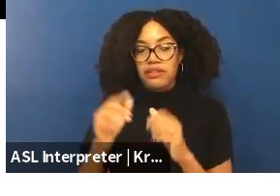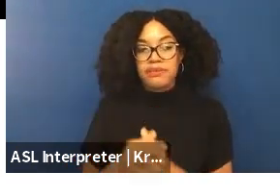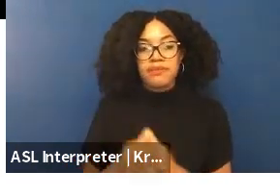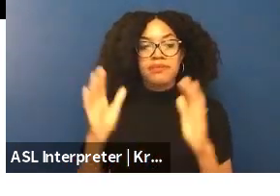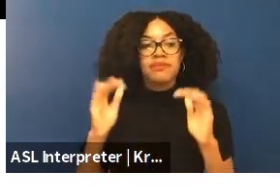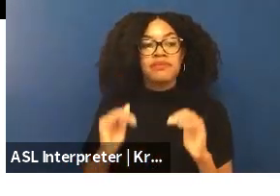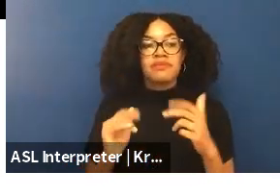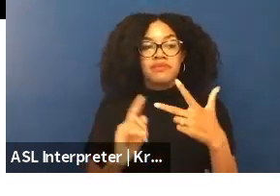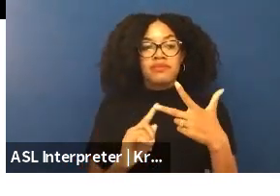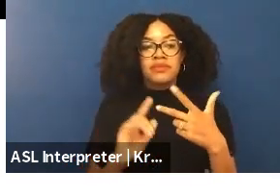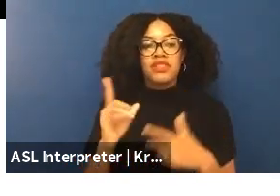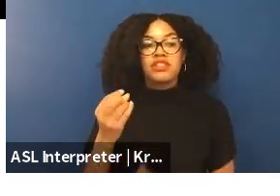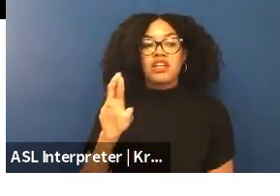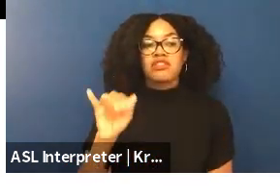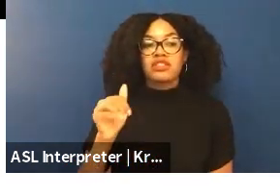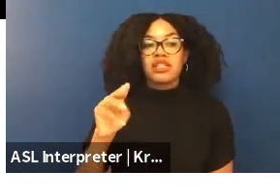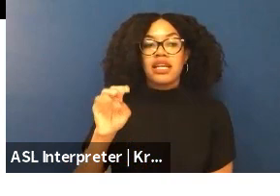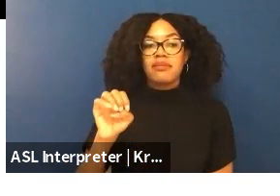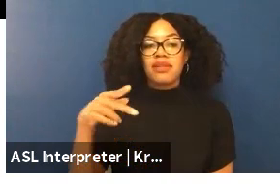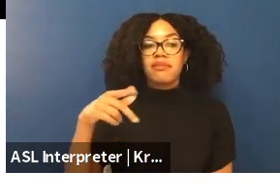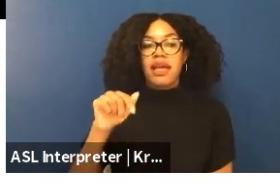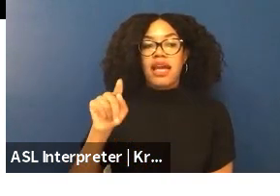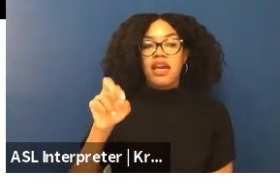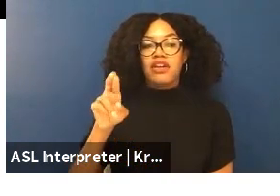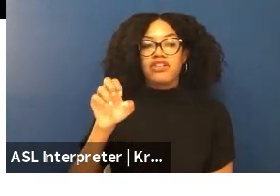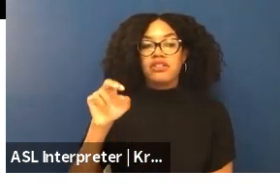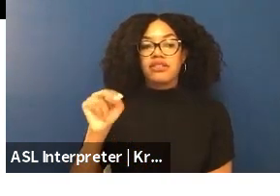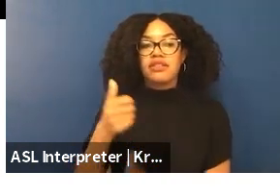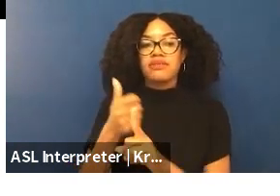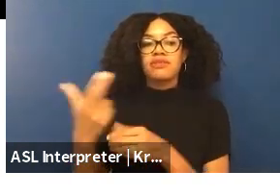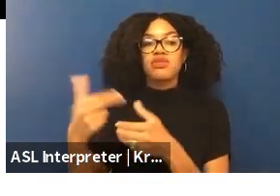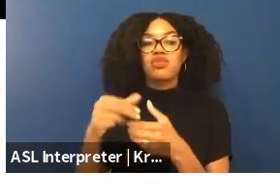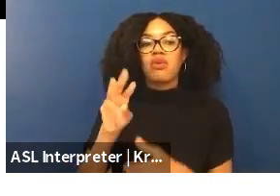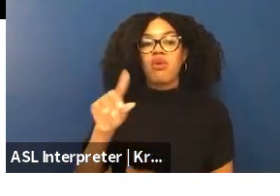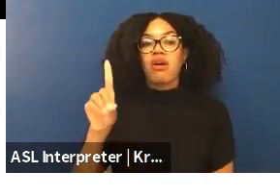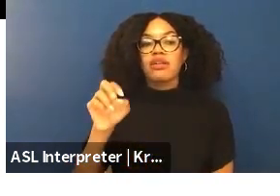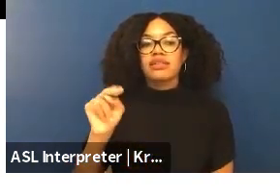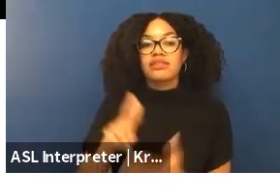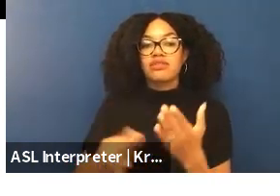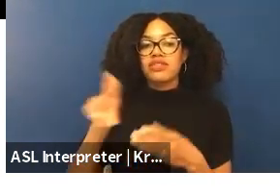2007 as a writing instructor and form and style editor. For the past decade, Dr. Patterson